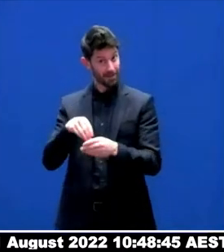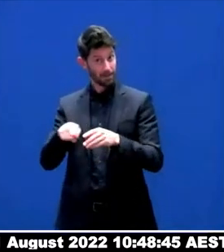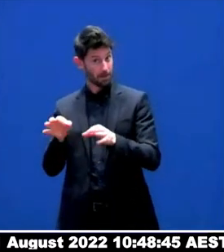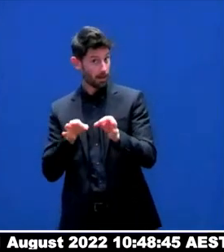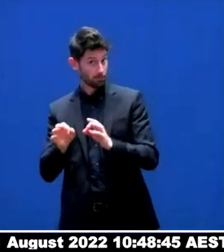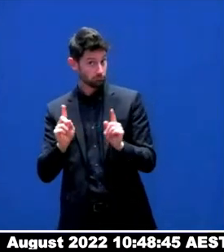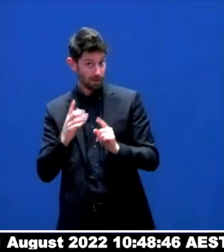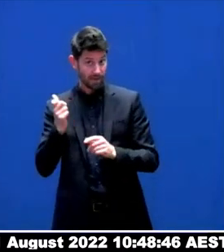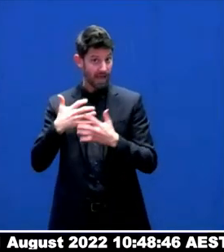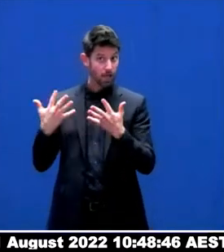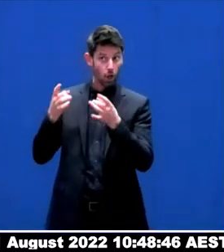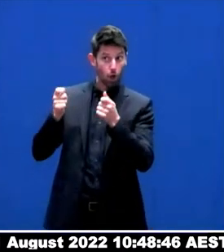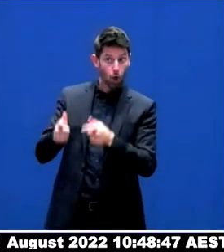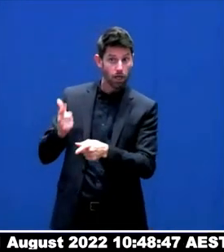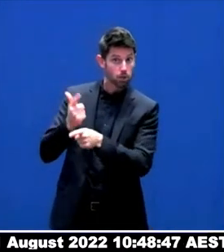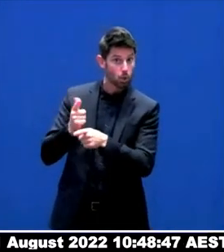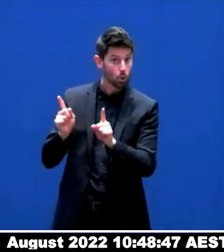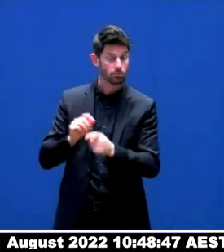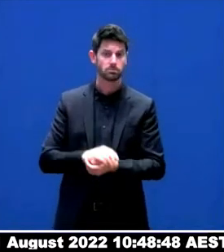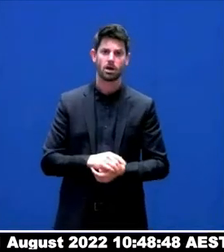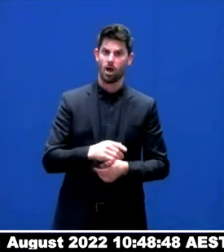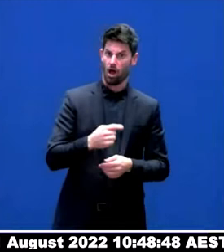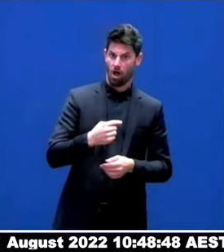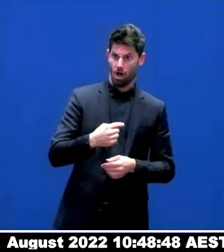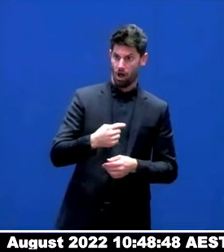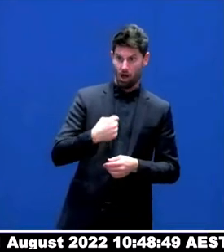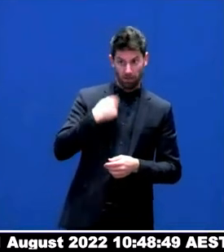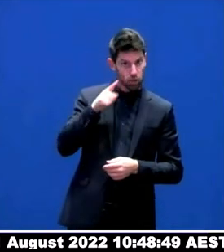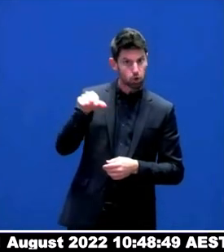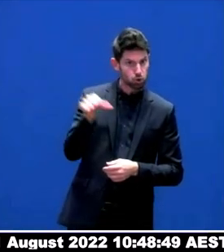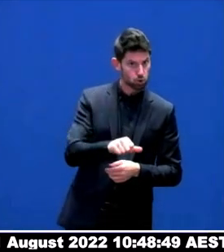that plan? MATTHEW FLAVEL: I would be staggered if they were not included. Alright.